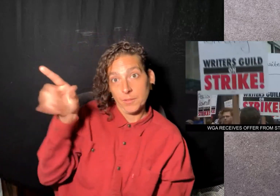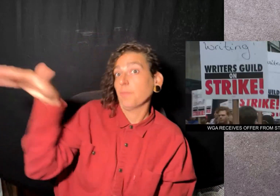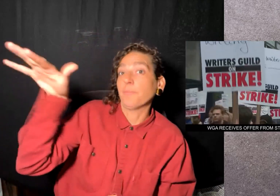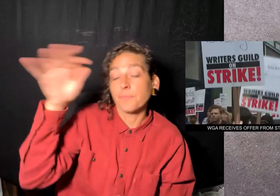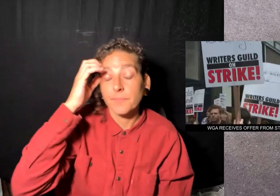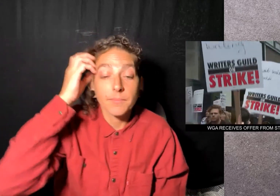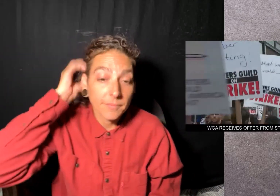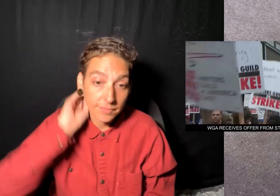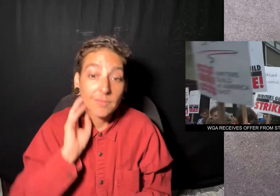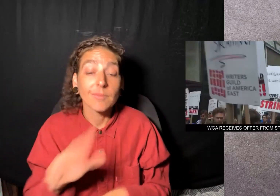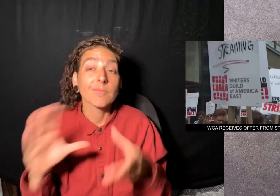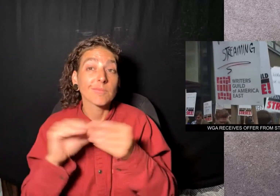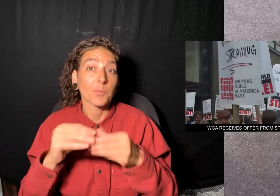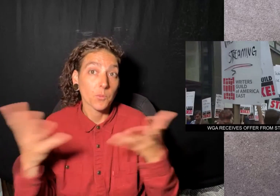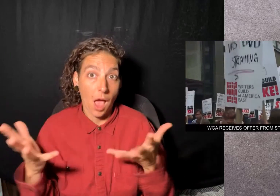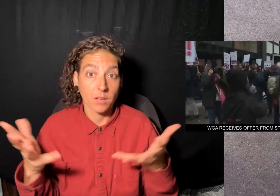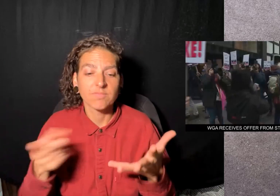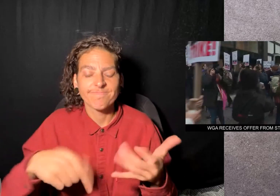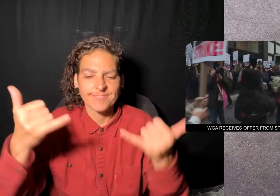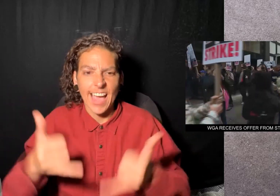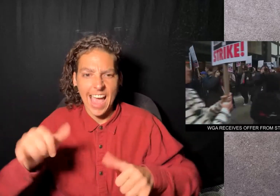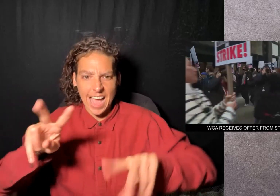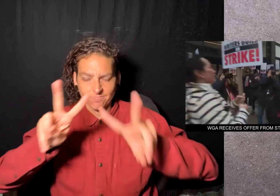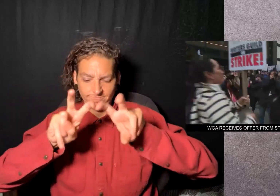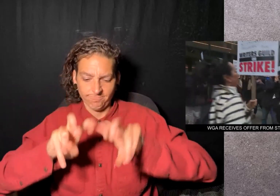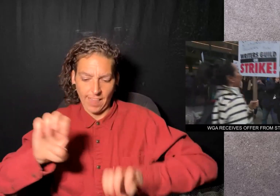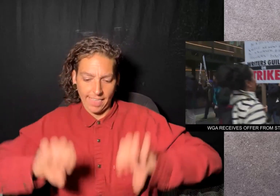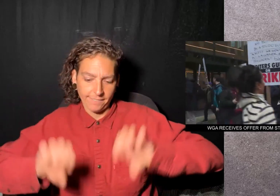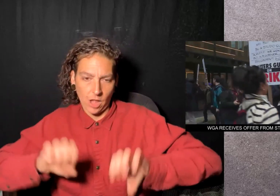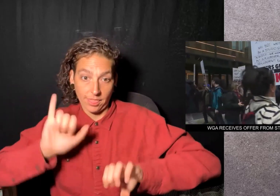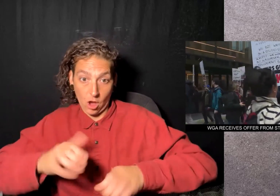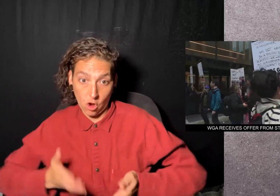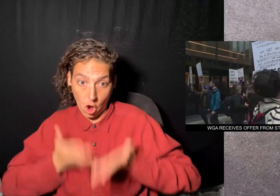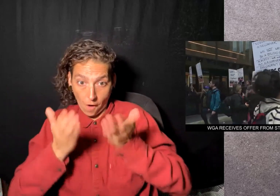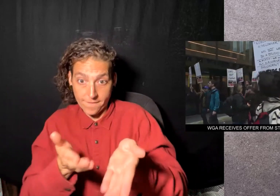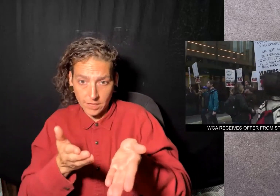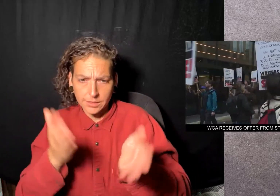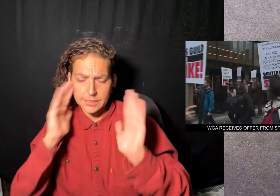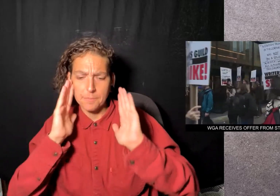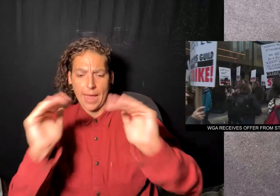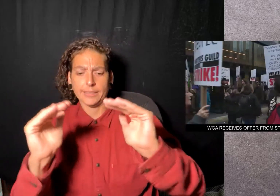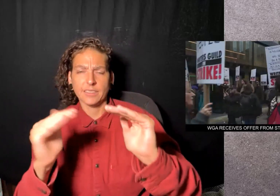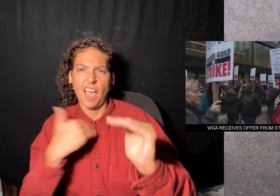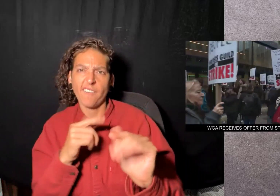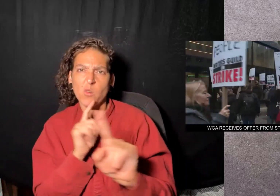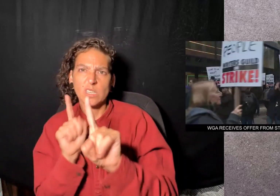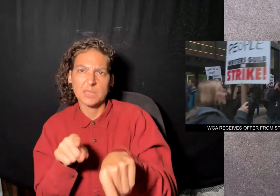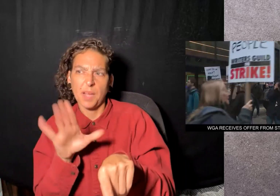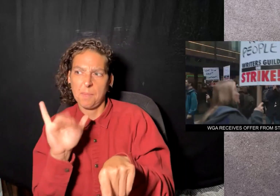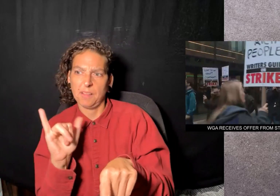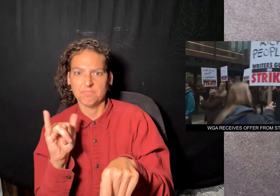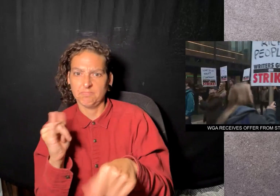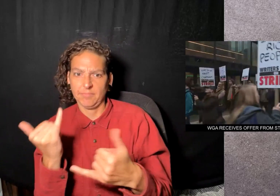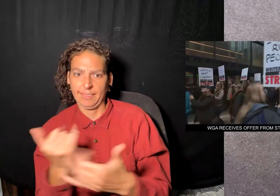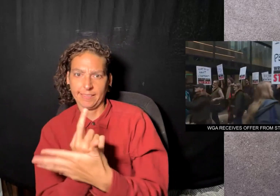from the major Hollywood studios it says it's now evaluating that offer and expects to have